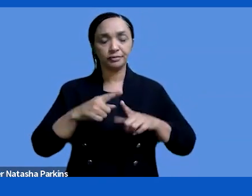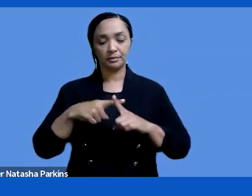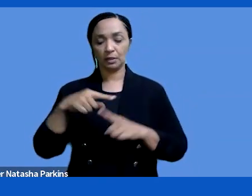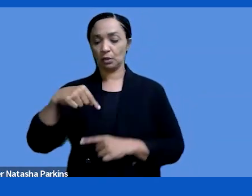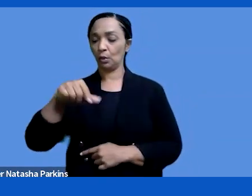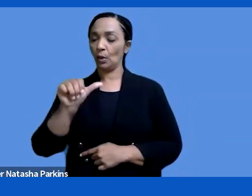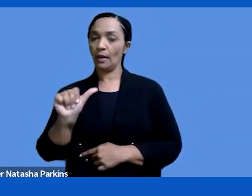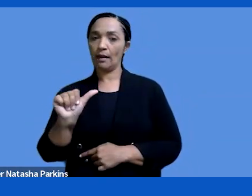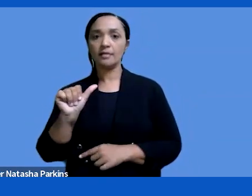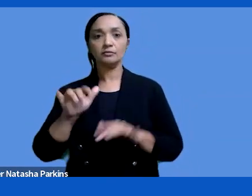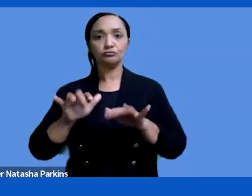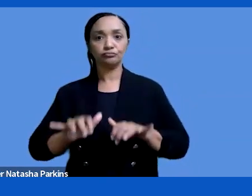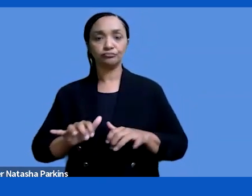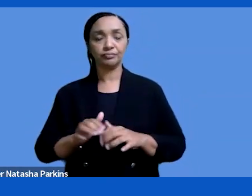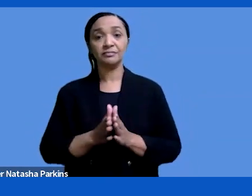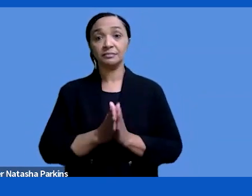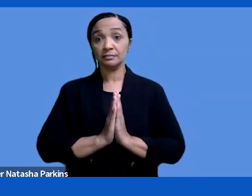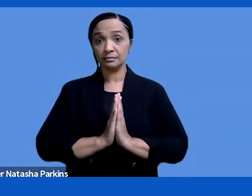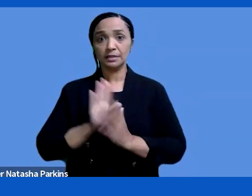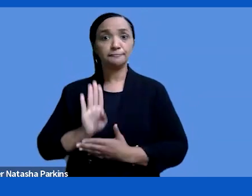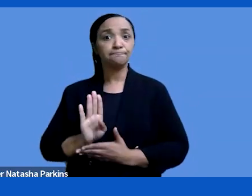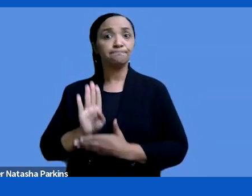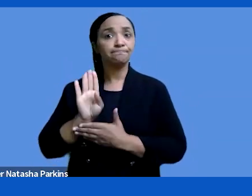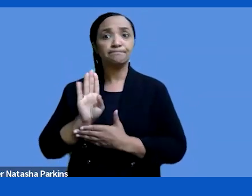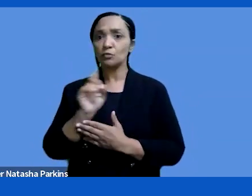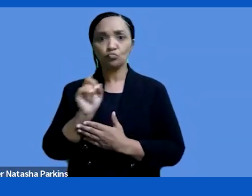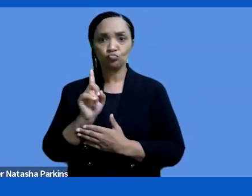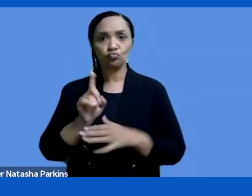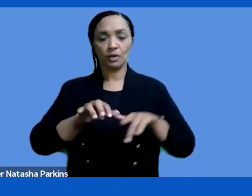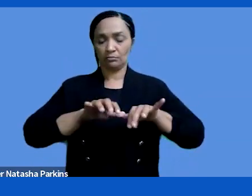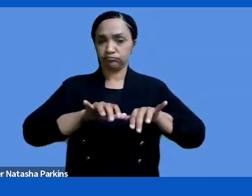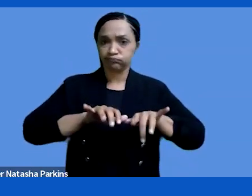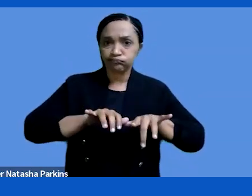posing questions to use the Q&A, please, because it becomes difficult for me to